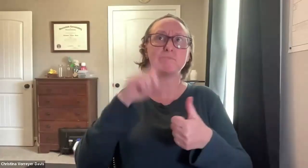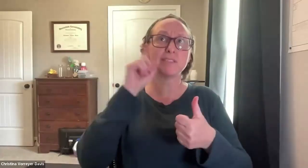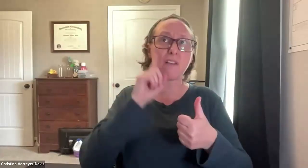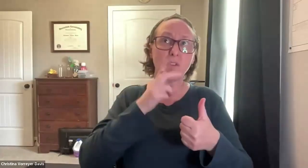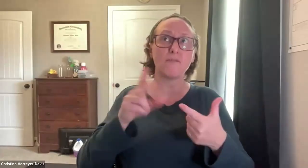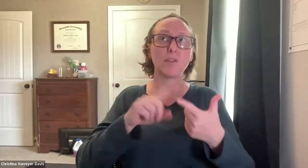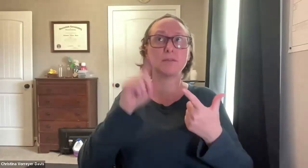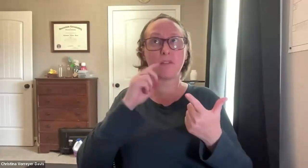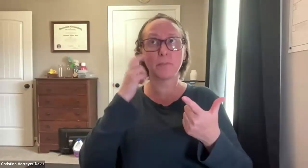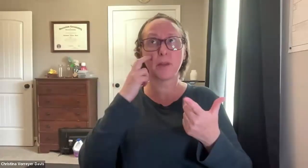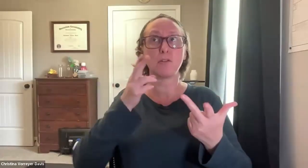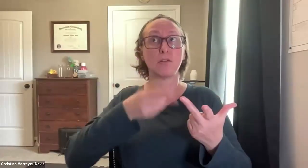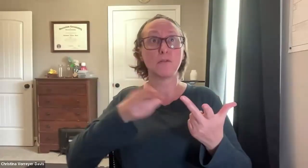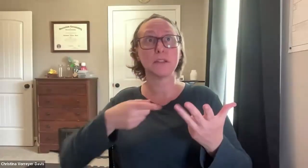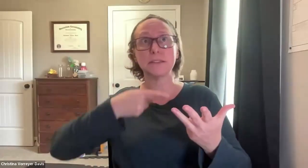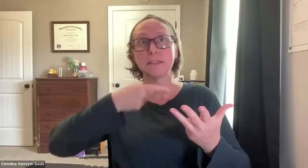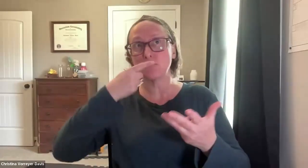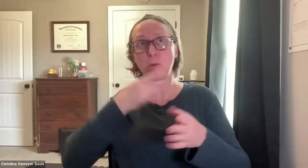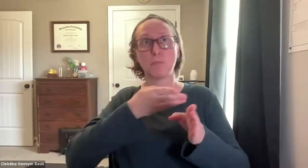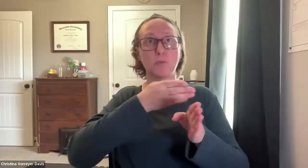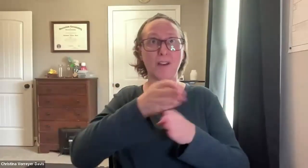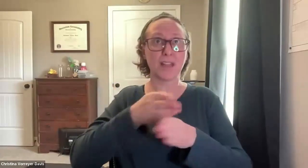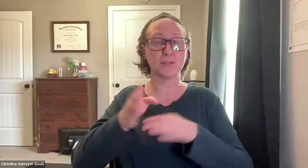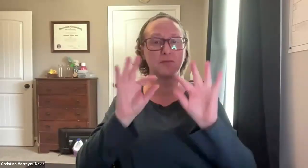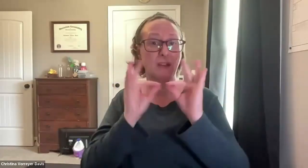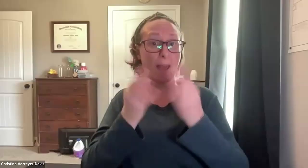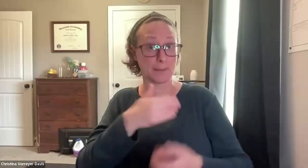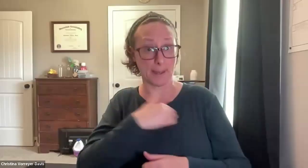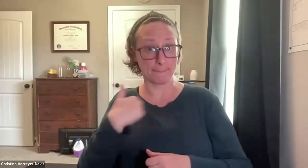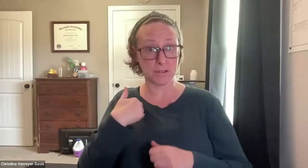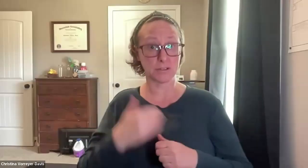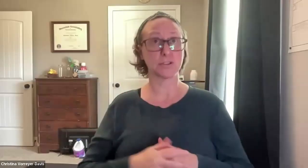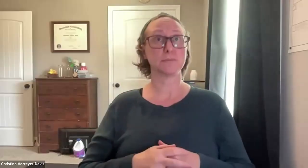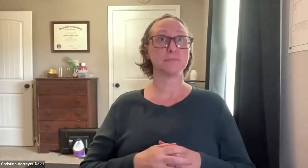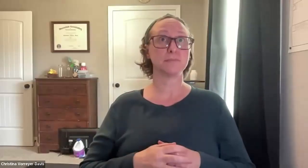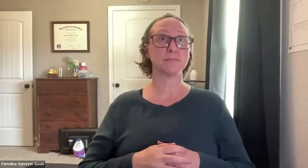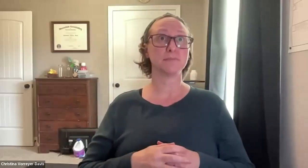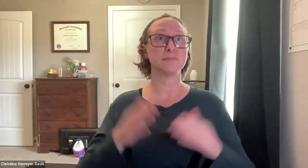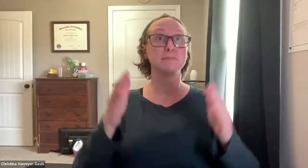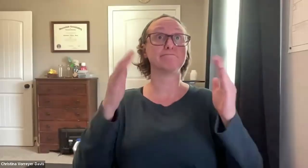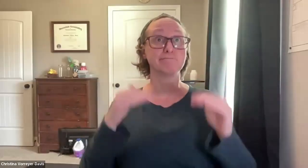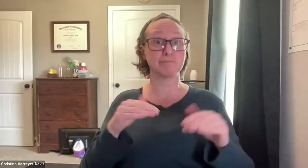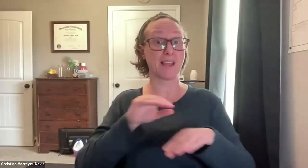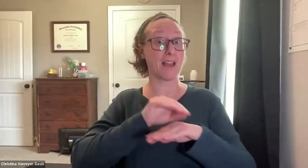will be made up of Deaf, hard of hearing, DeafBlind, hearing professionals, and family members.